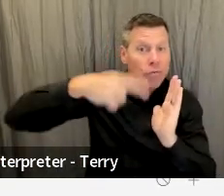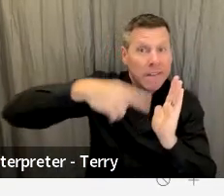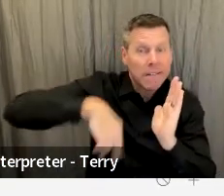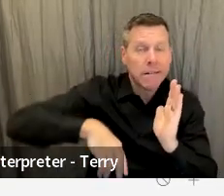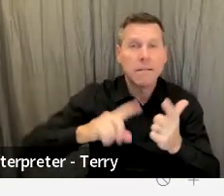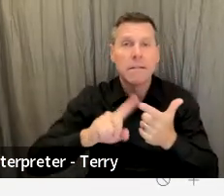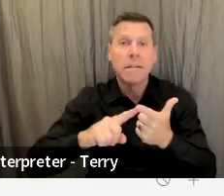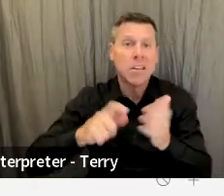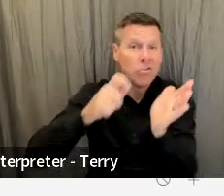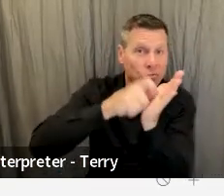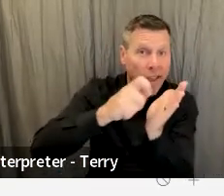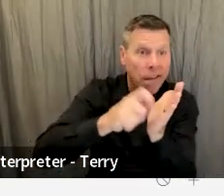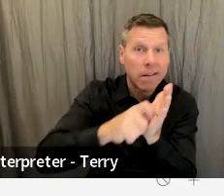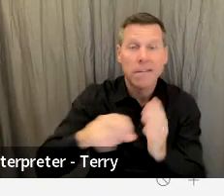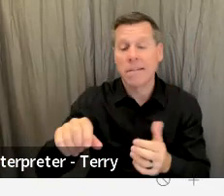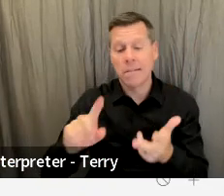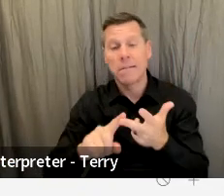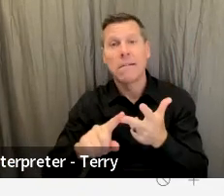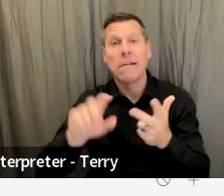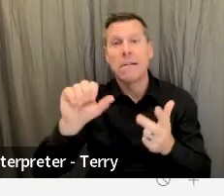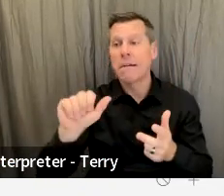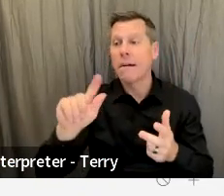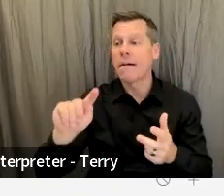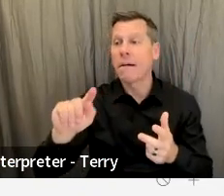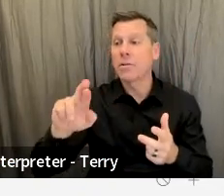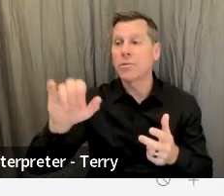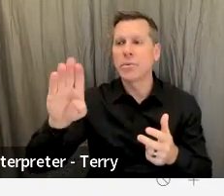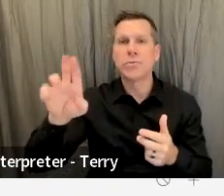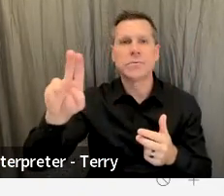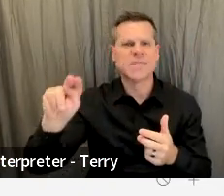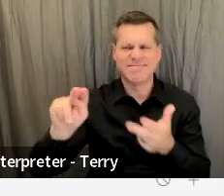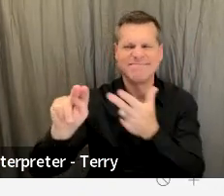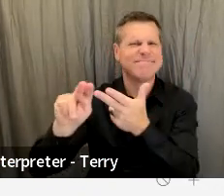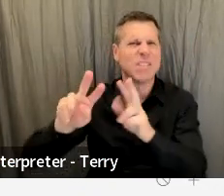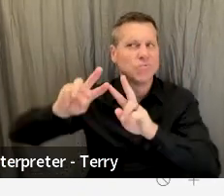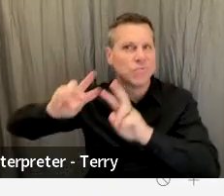attribution, which is researched and then sentence the whole analysis, which is grammar.